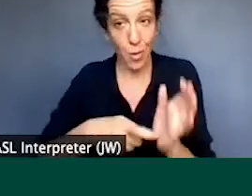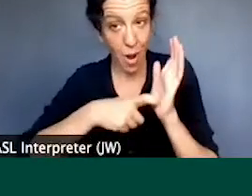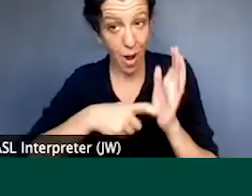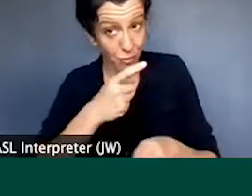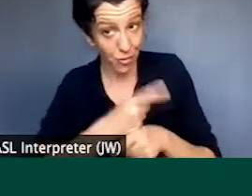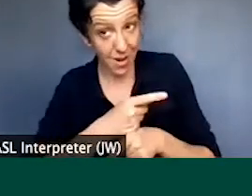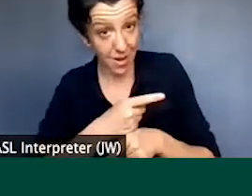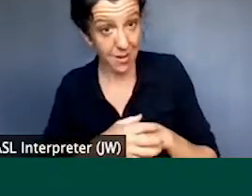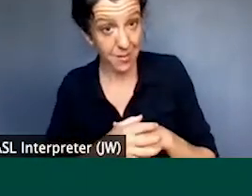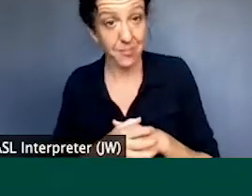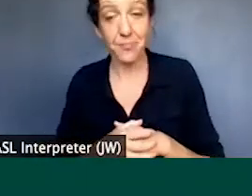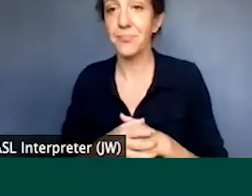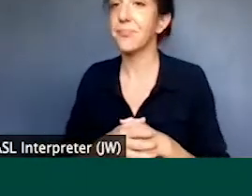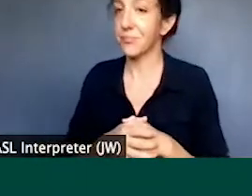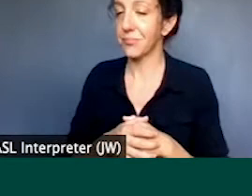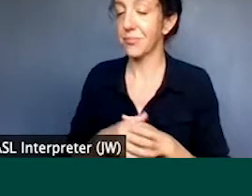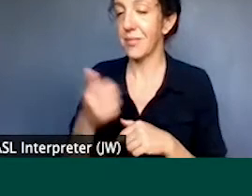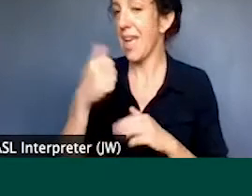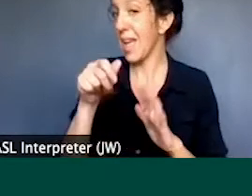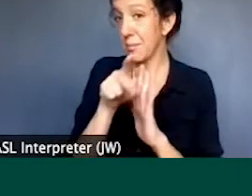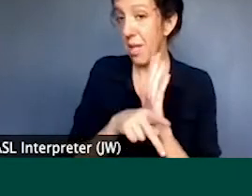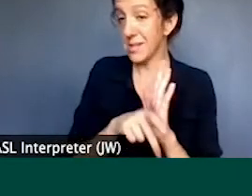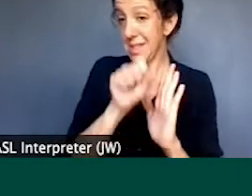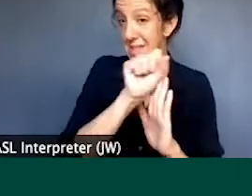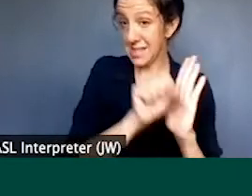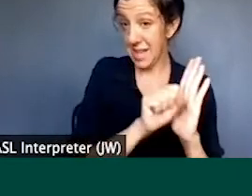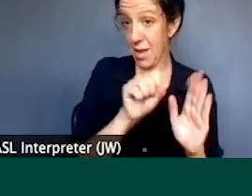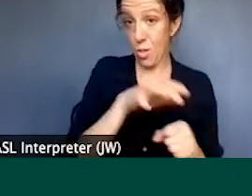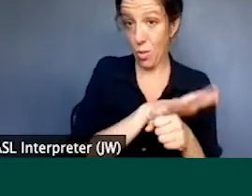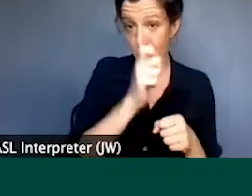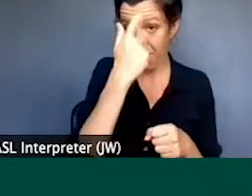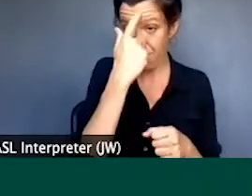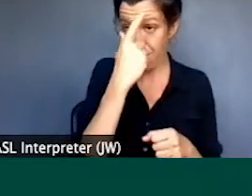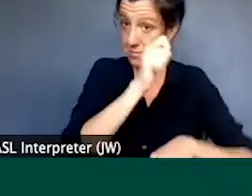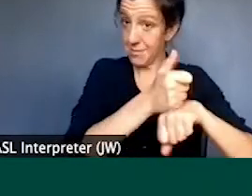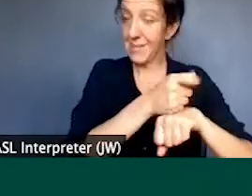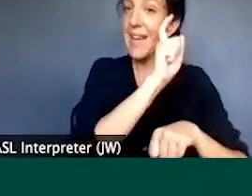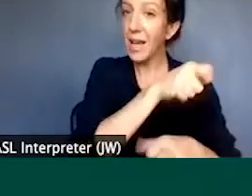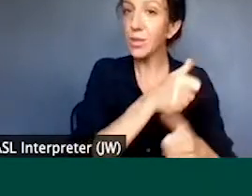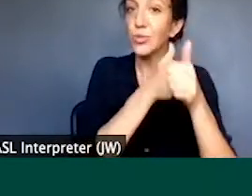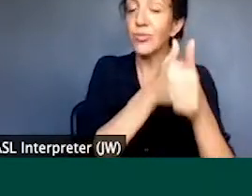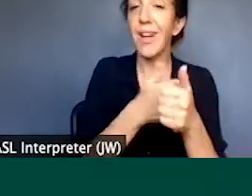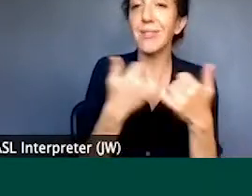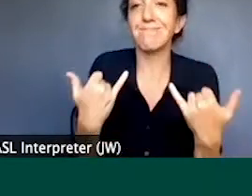Oh, wait. Did Sacramento State take a stand on this? Not officially, no. And I would not want to speak for the university.